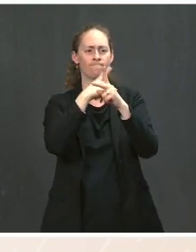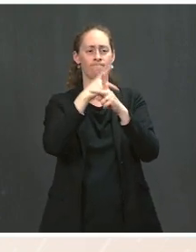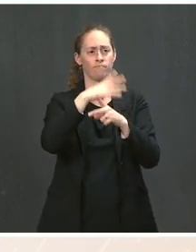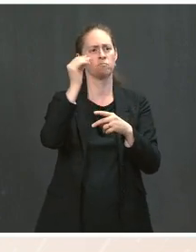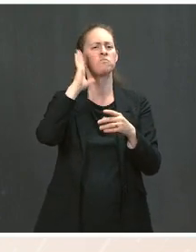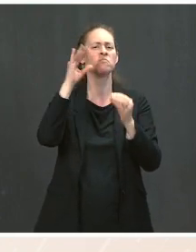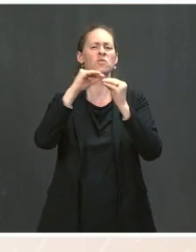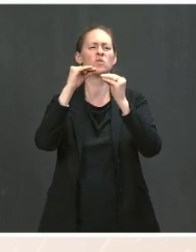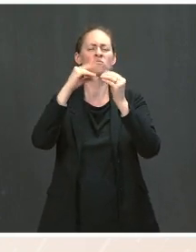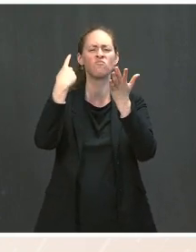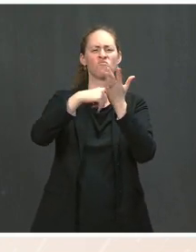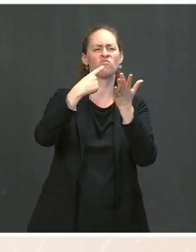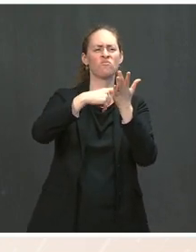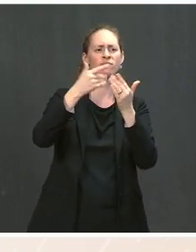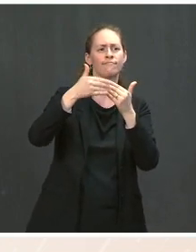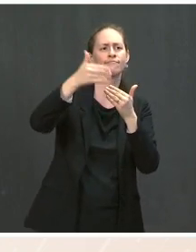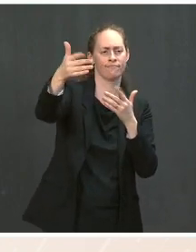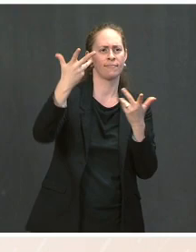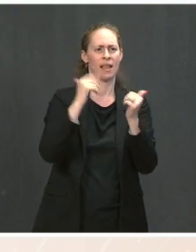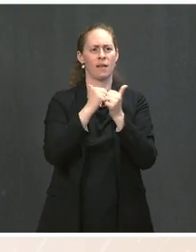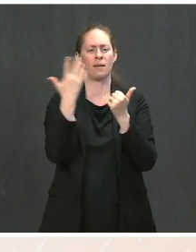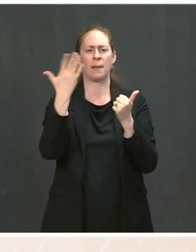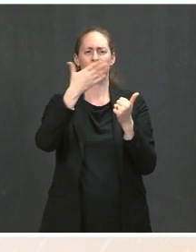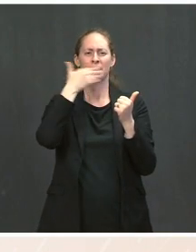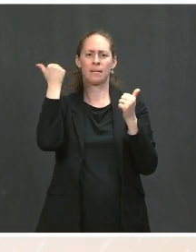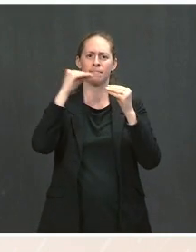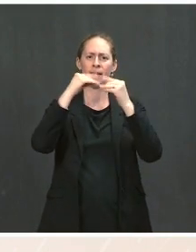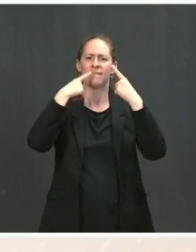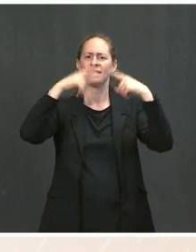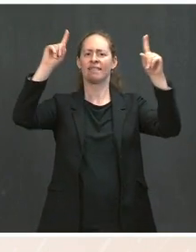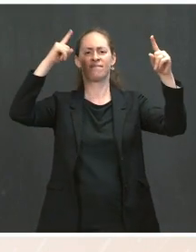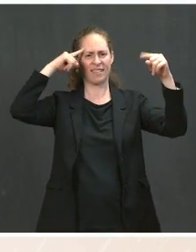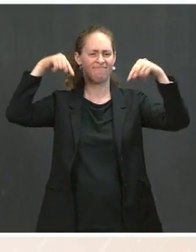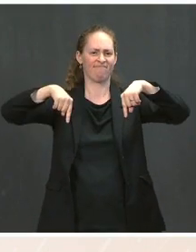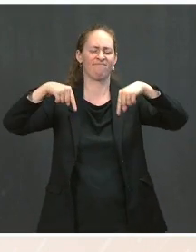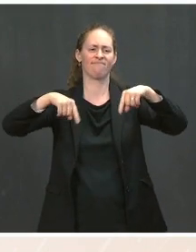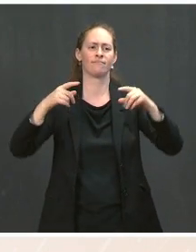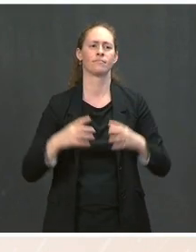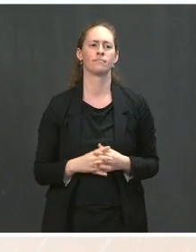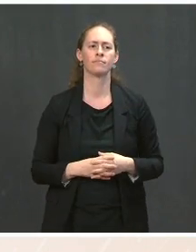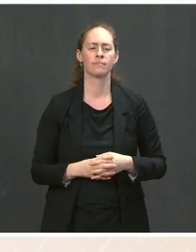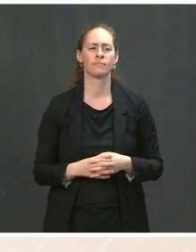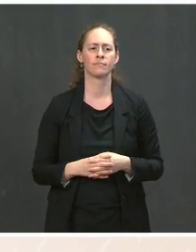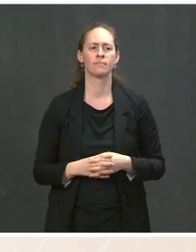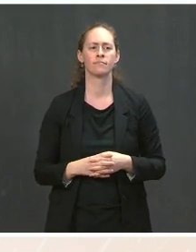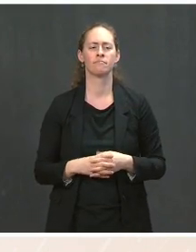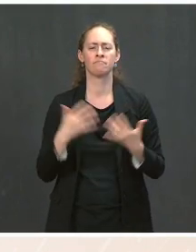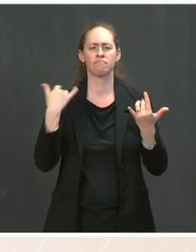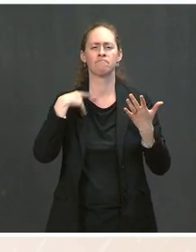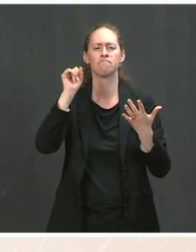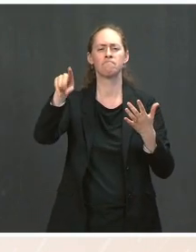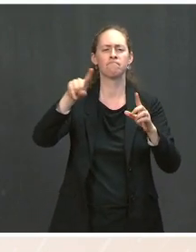to achieving our overarching objectives. The Press: And I want to ask you one in a different space, and that is cryptocurrency.